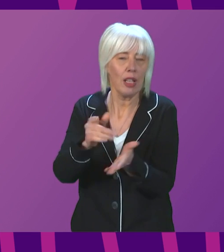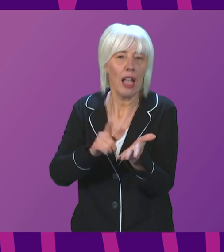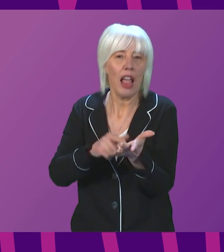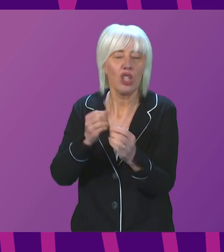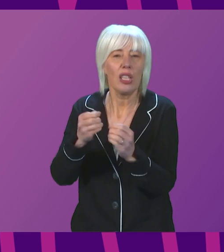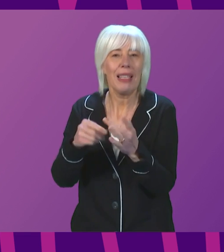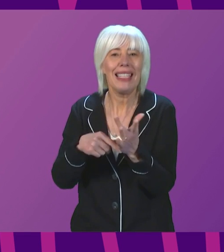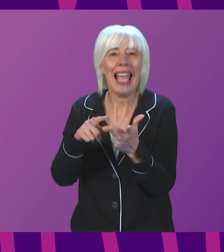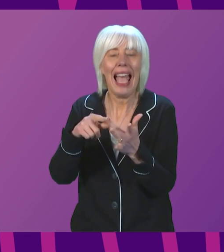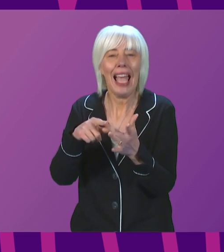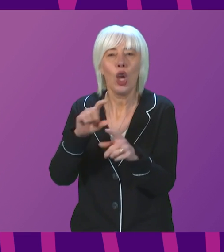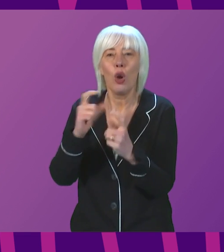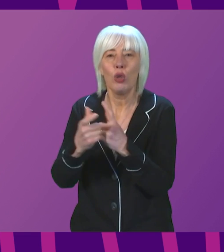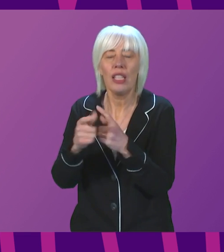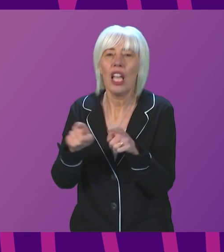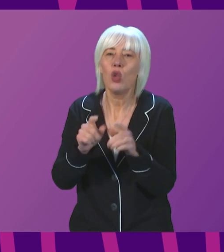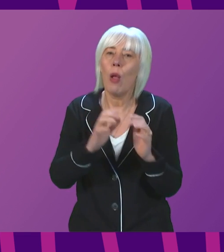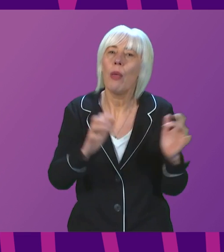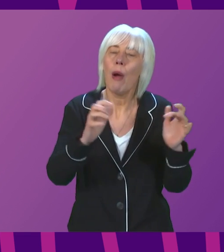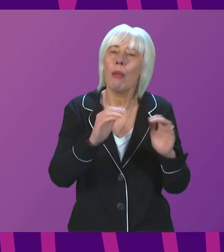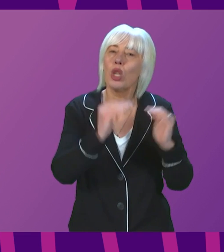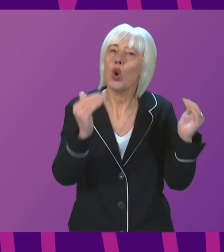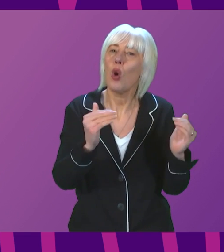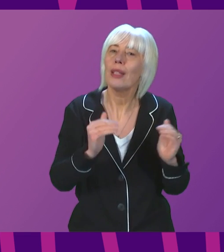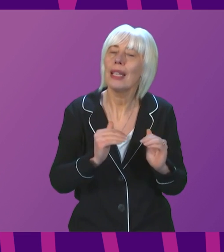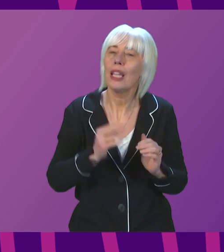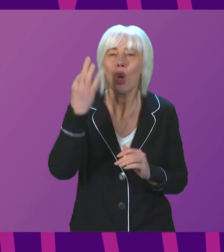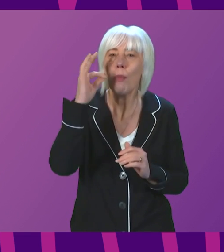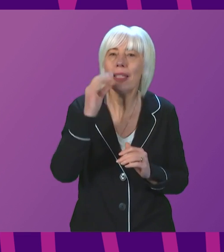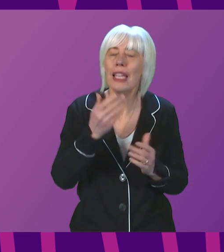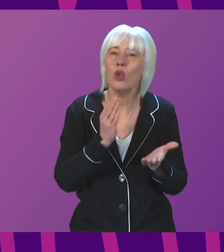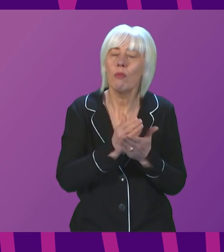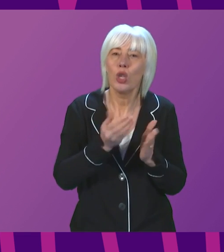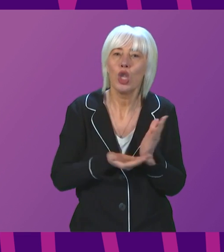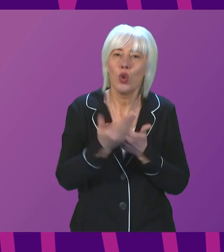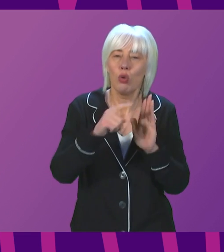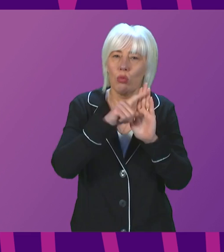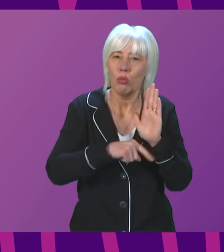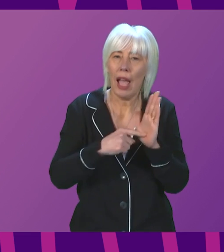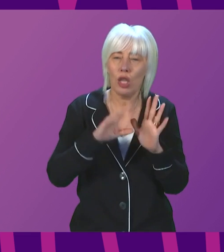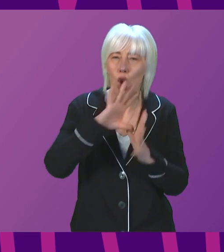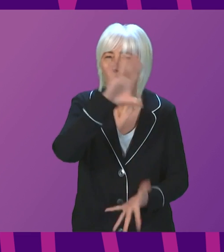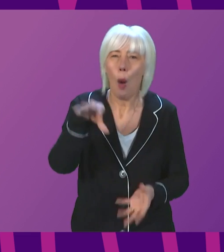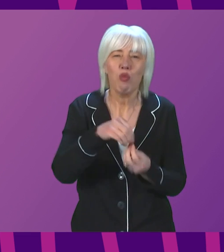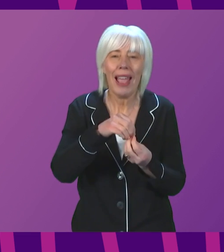We will also work with the Parliament’s Equalities, Human Rights and Civil Justice Committee to introduce legislation that is as comprehensive as possible within our devolved